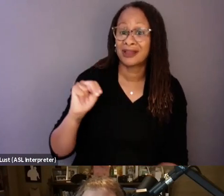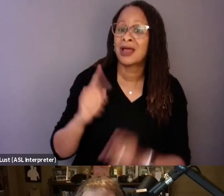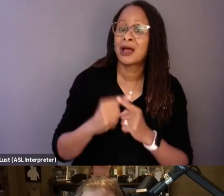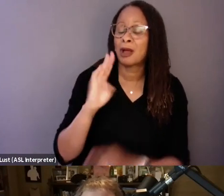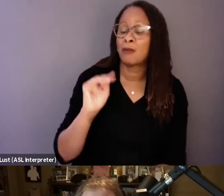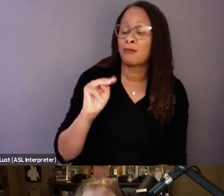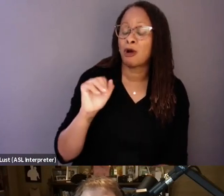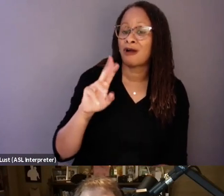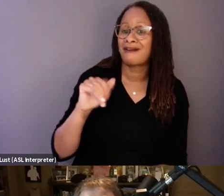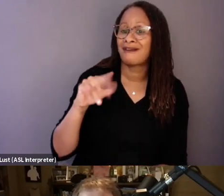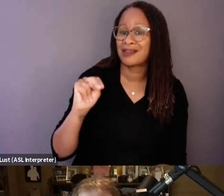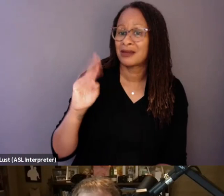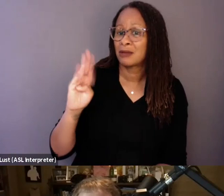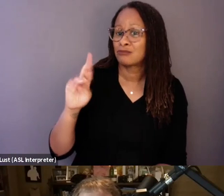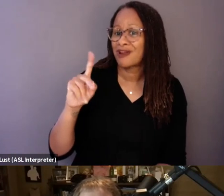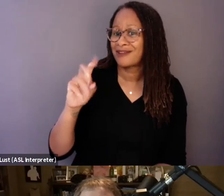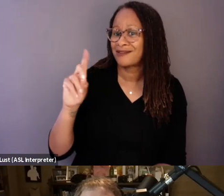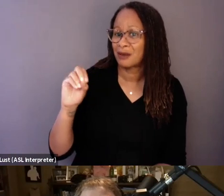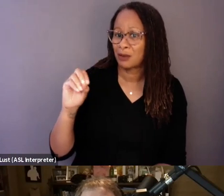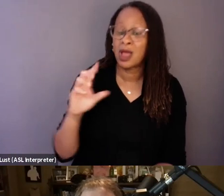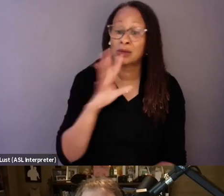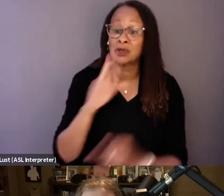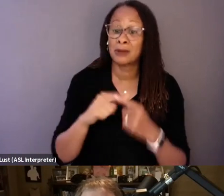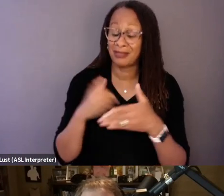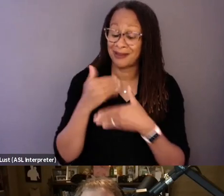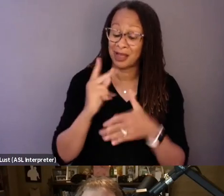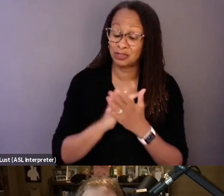And we're talking about what project we might do next and he mentioned to me that